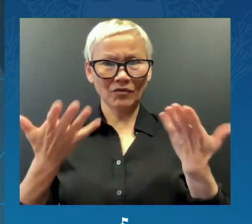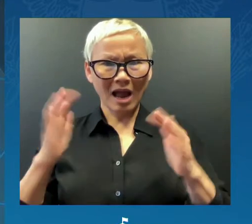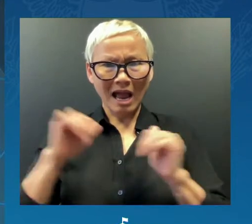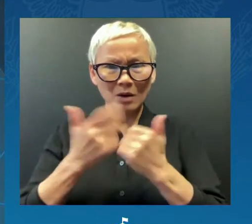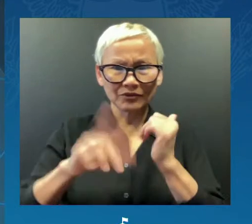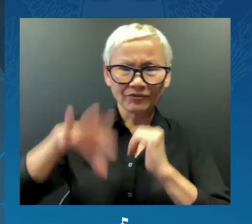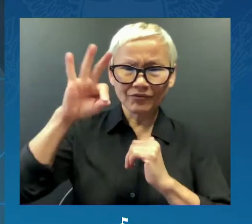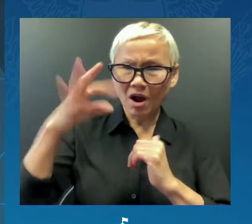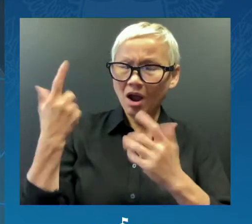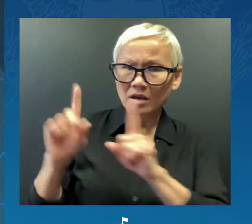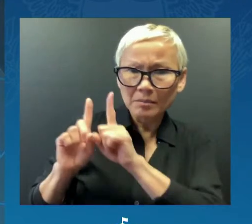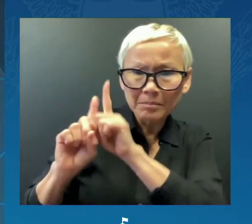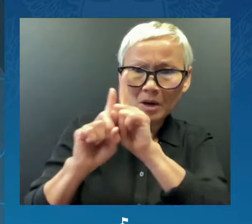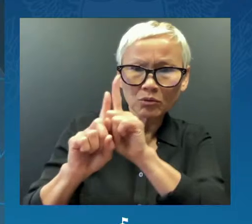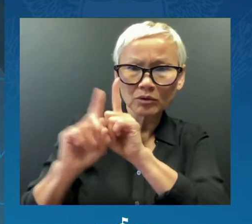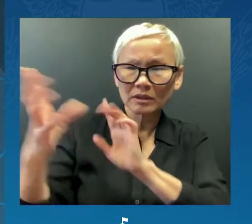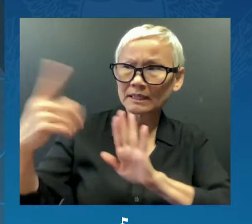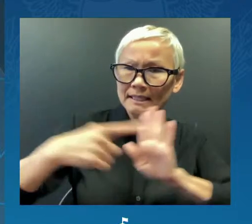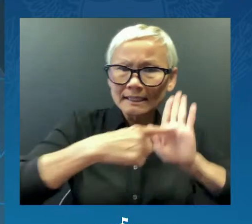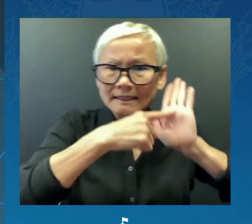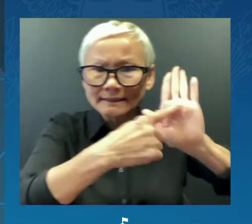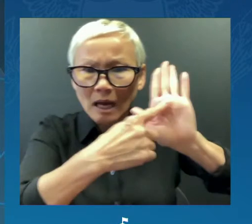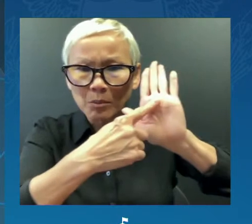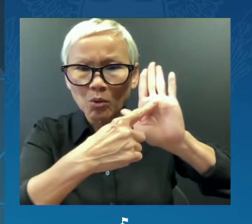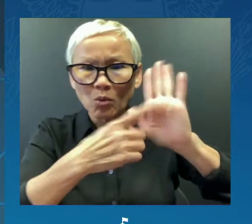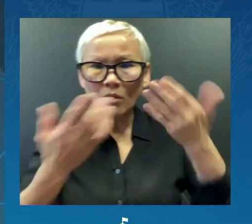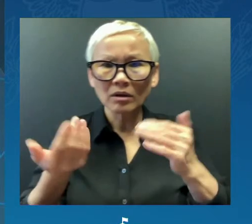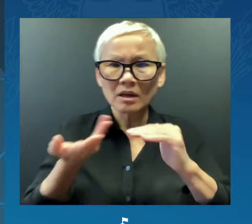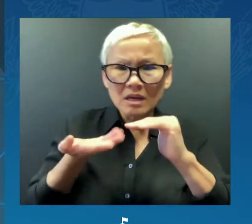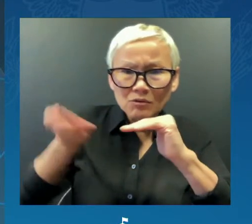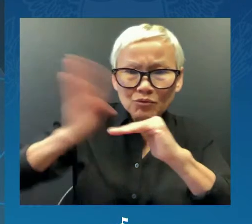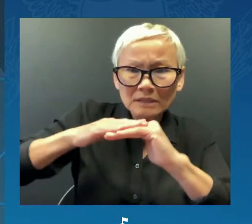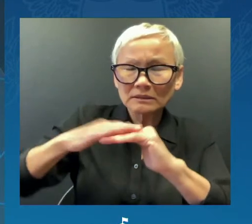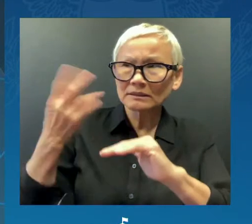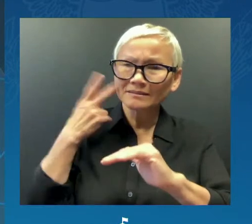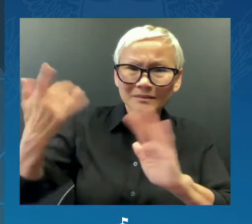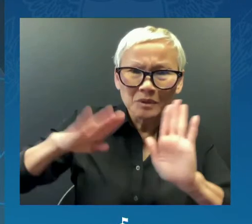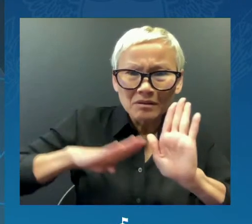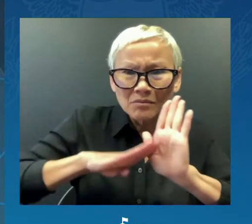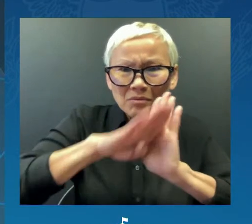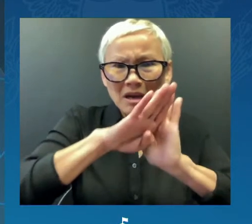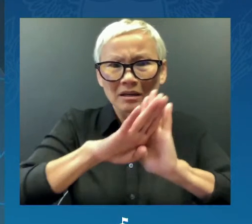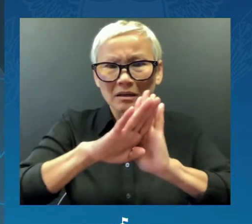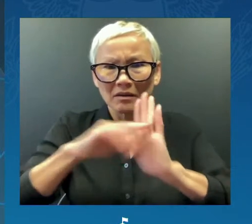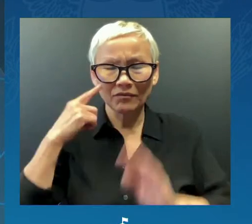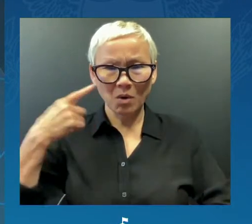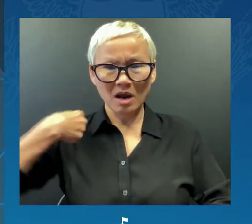And today I have the ability to introduce one of those mentors for me, one of those leaders who have blazed a path